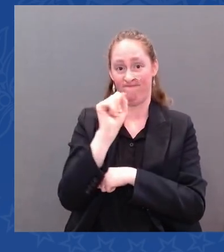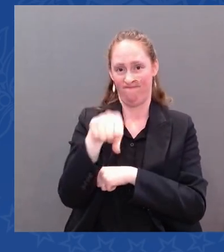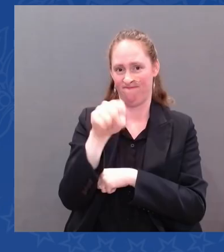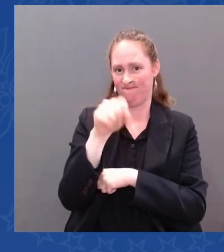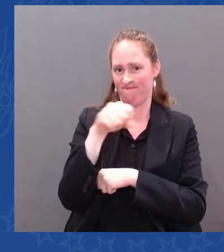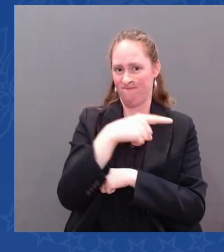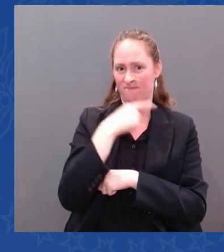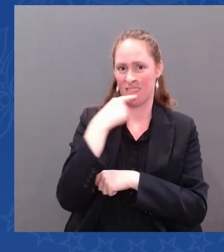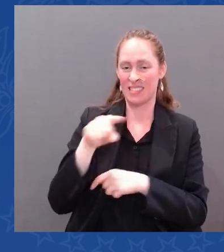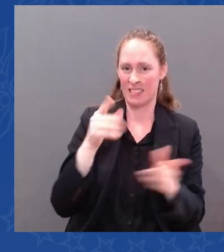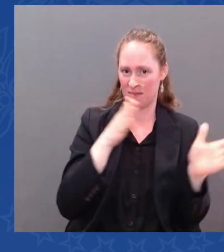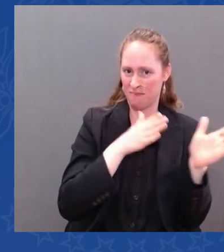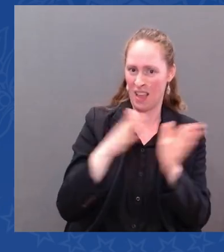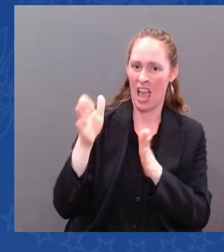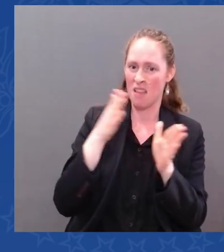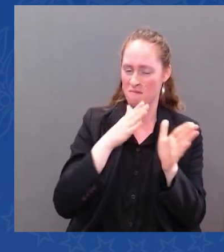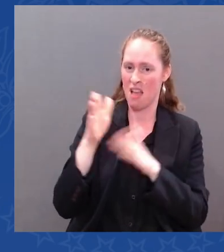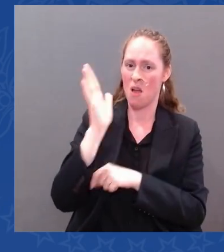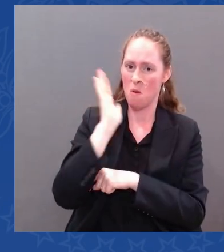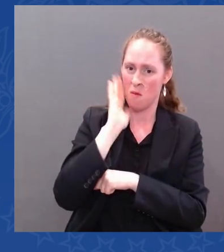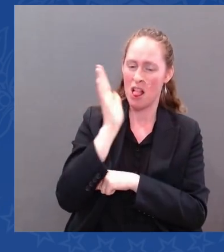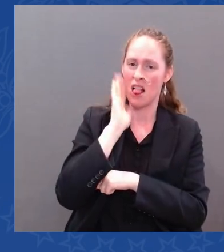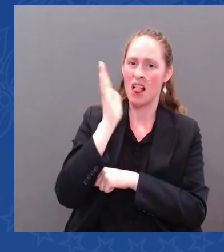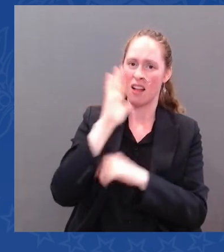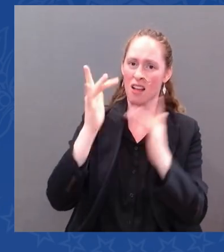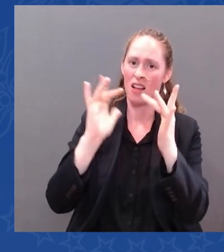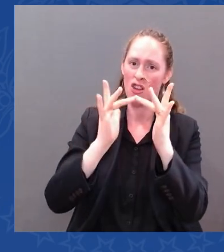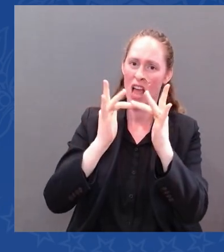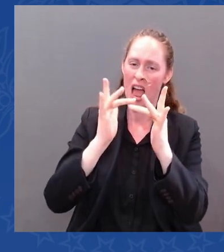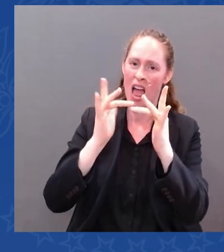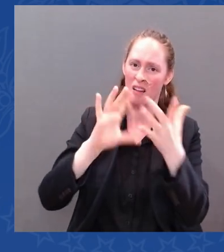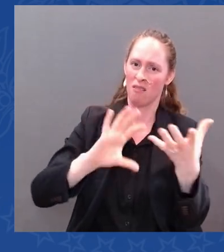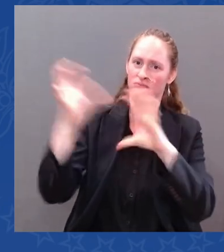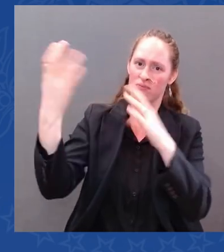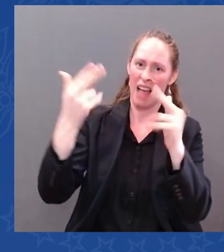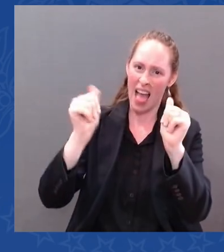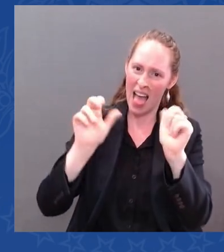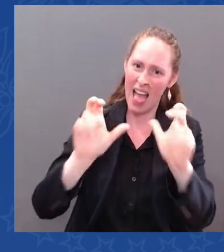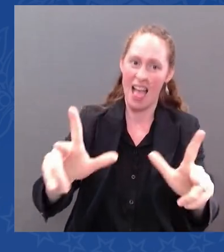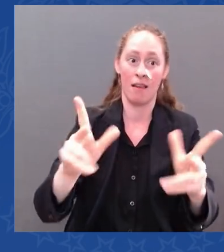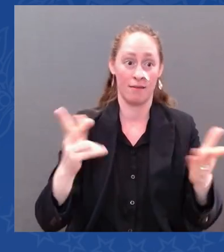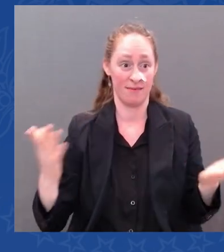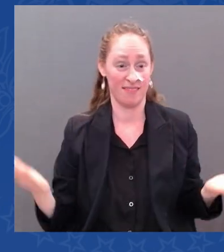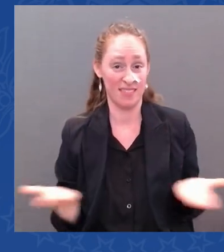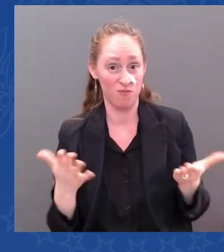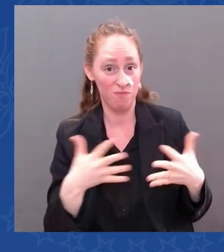is fairly consequential, and it's coming. The federal government is doing its part to get ready.